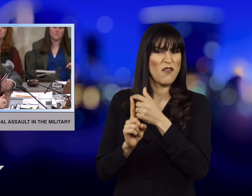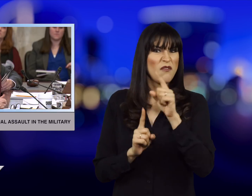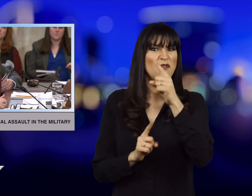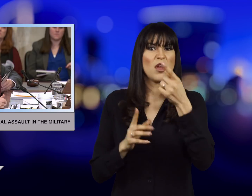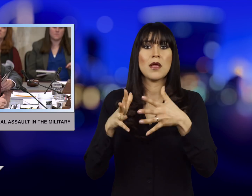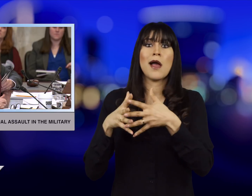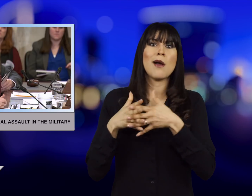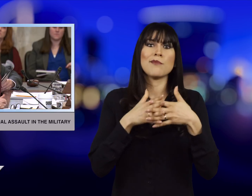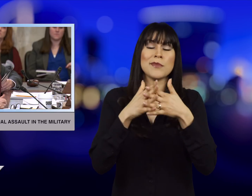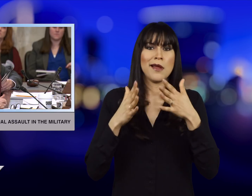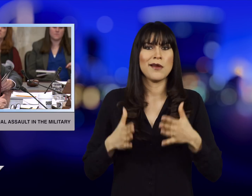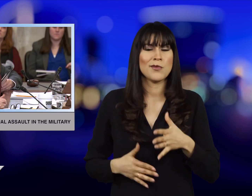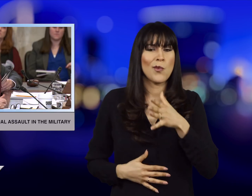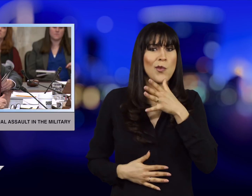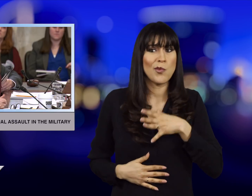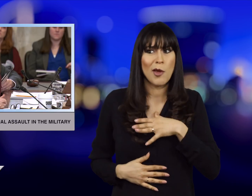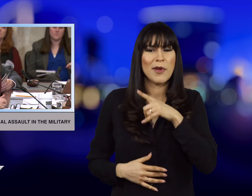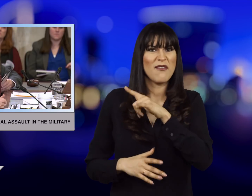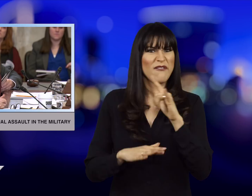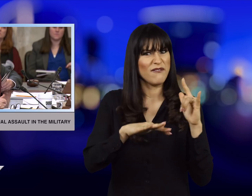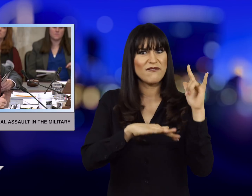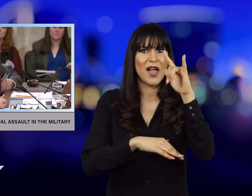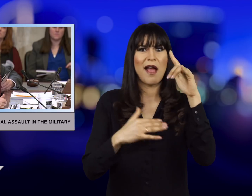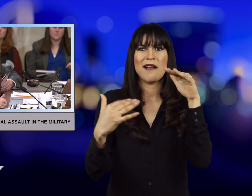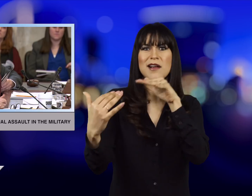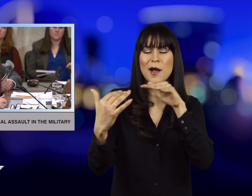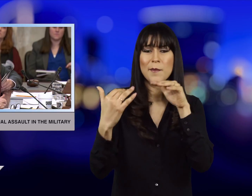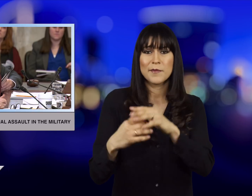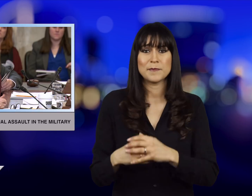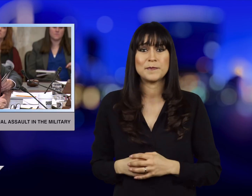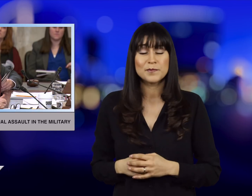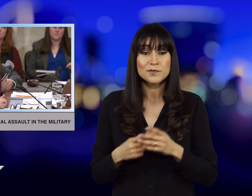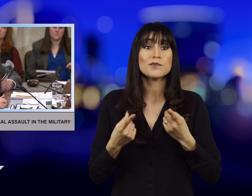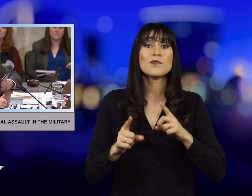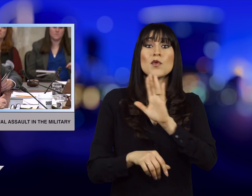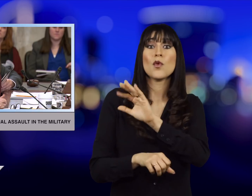McSally was the first American woman to fly in combat.